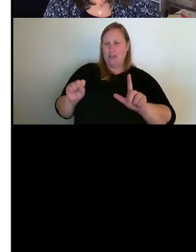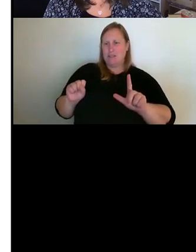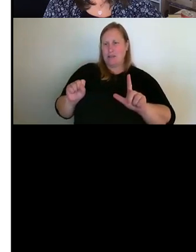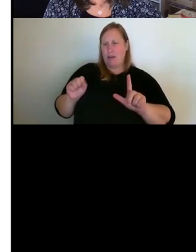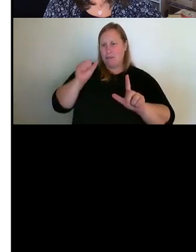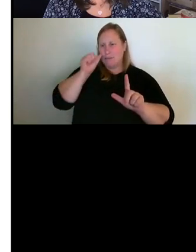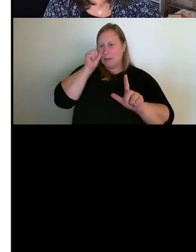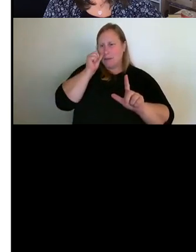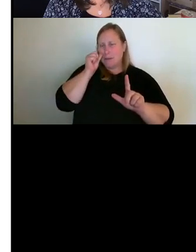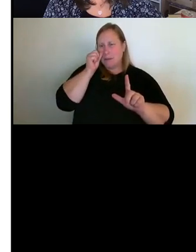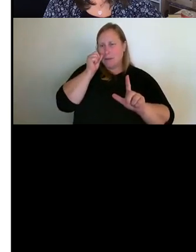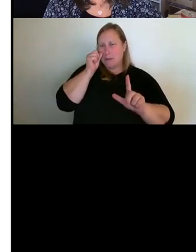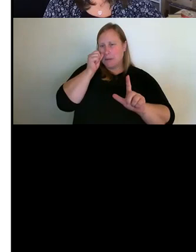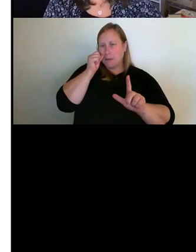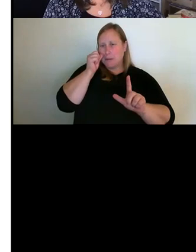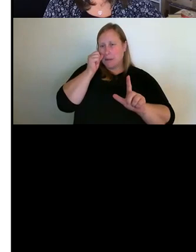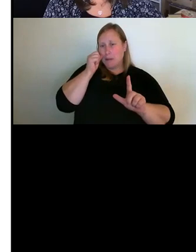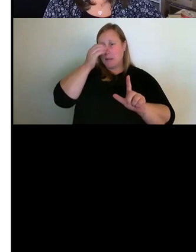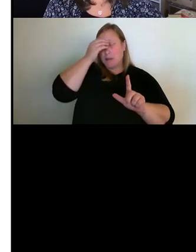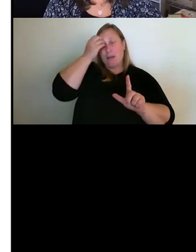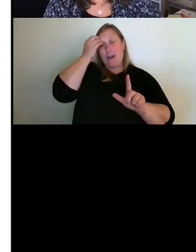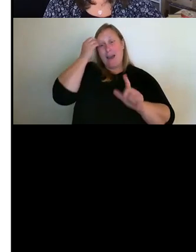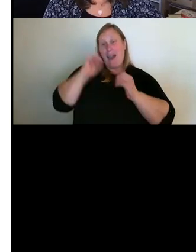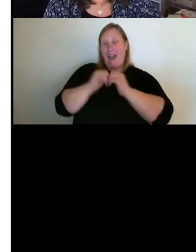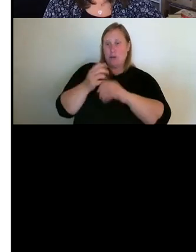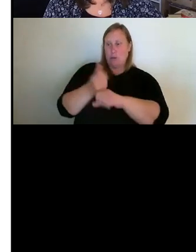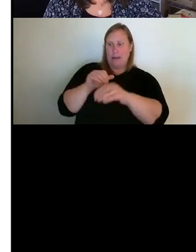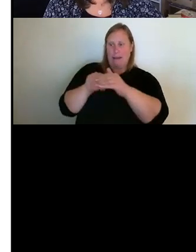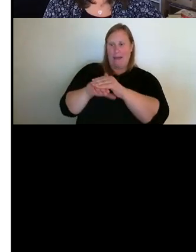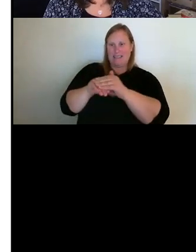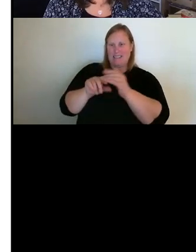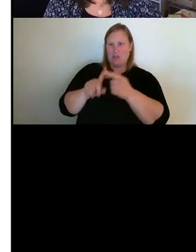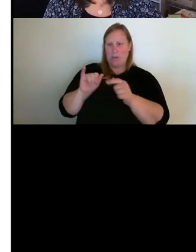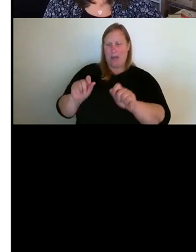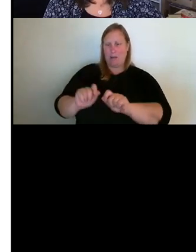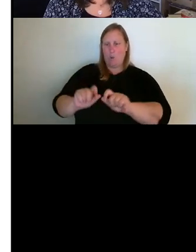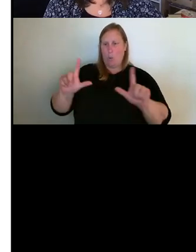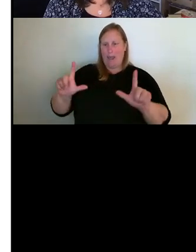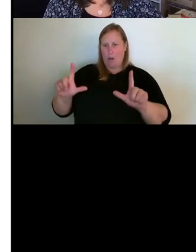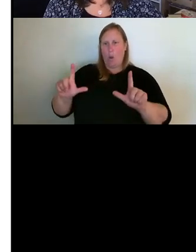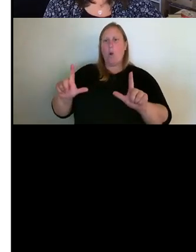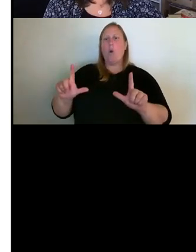a screen reader needs to do to get access to that window, so I just want to remind people to use the